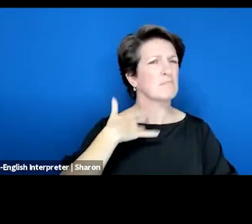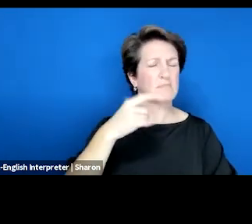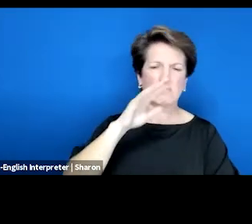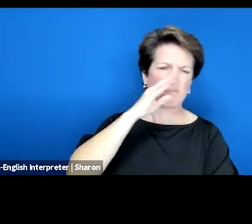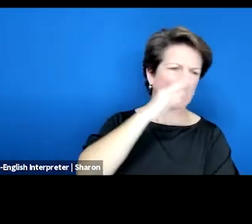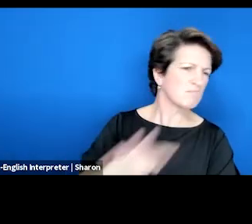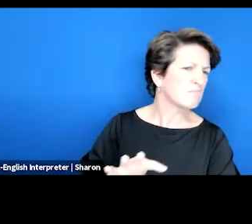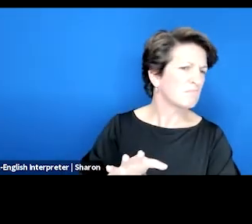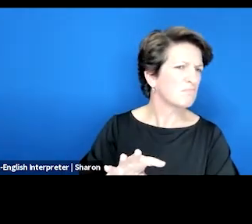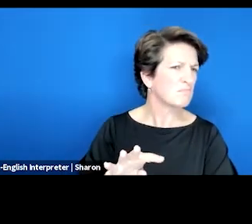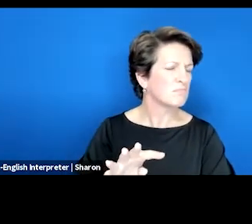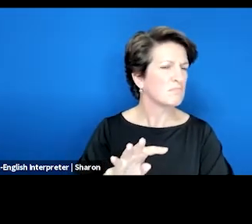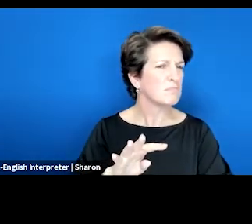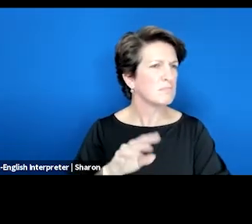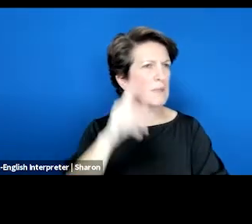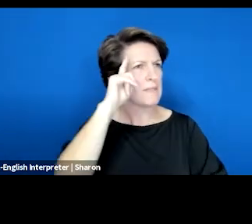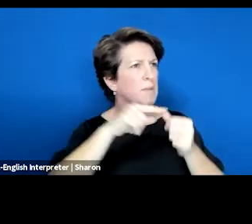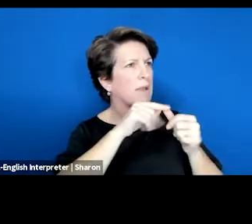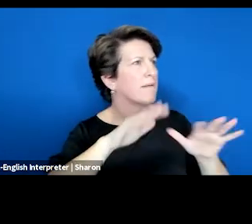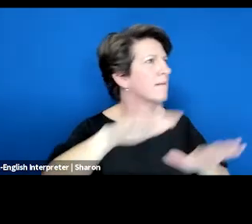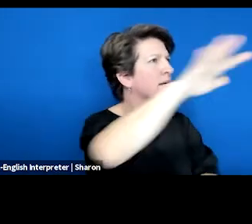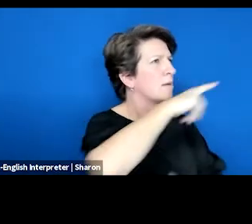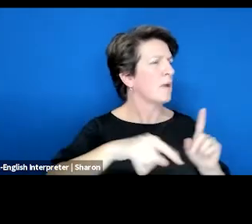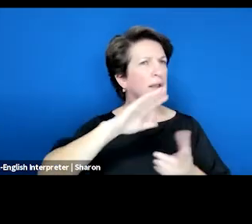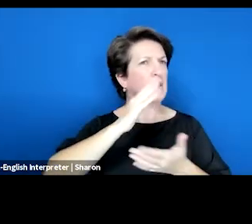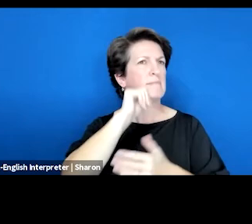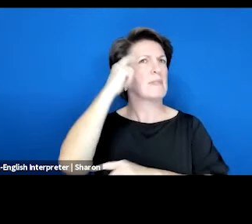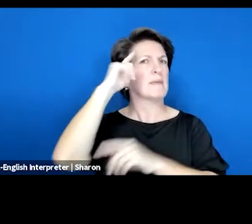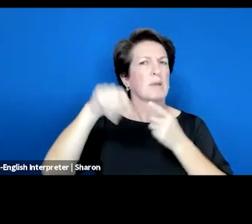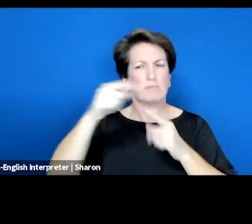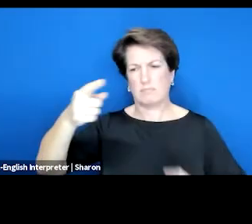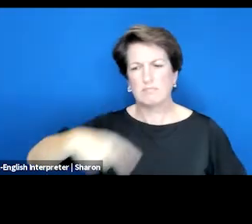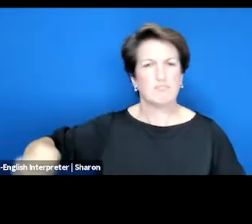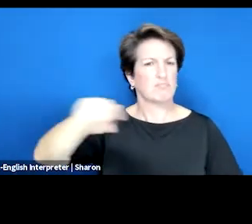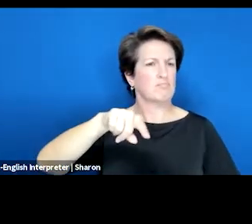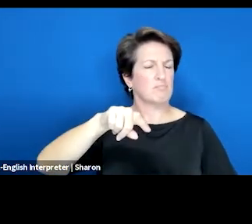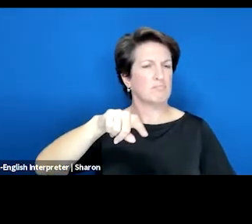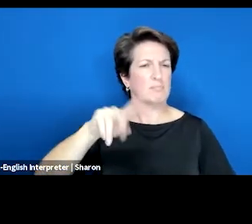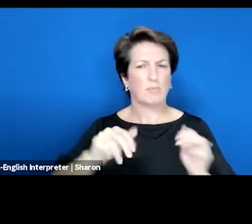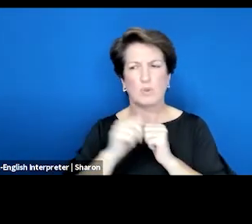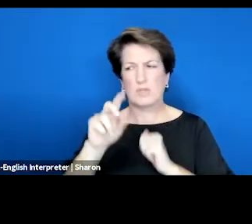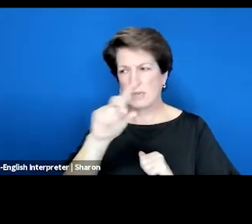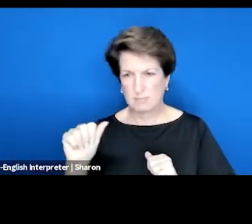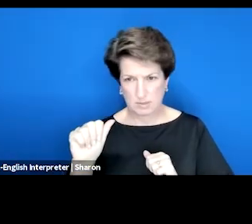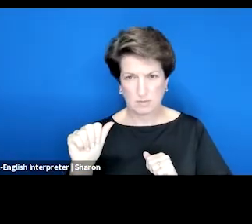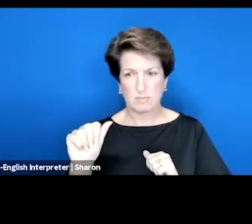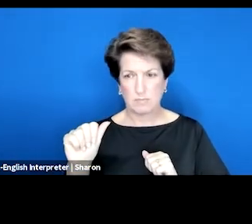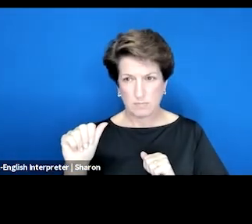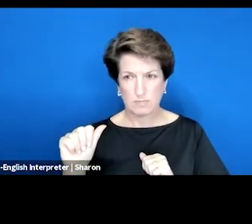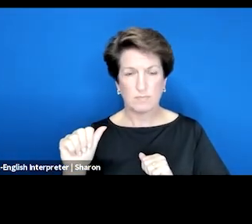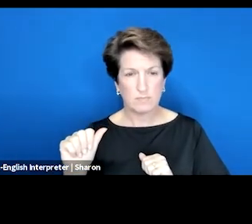have higher rates of exposure to people outside of any kind of a bubble that they could control